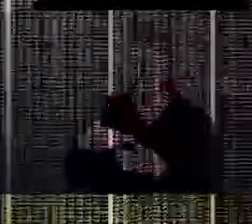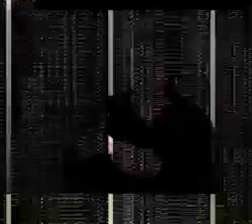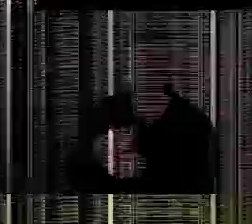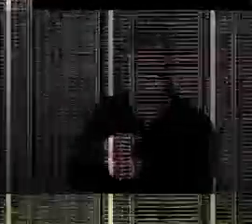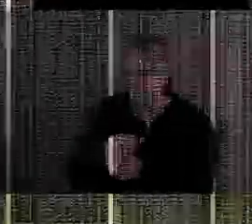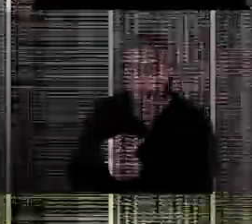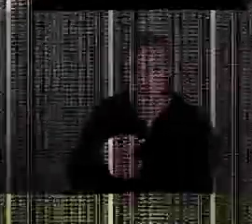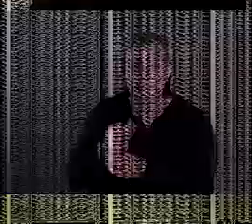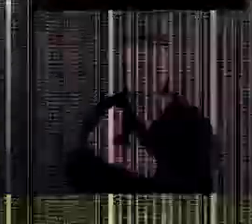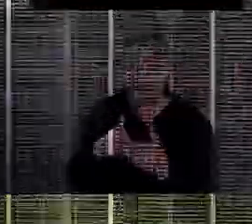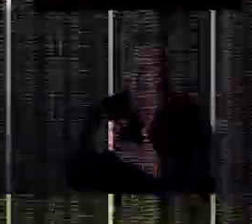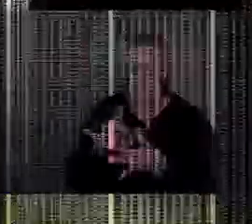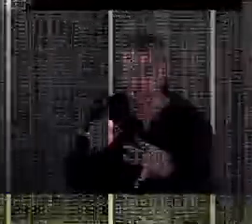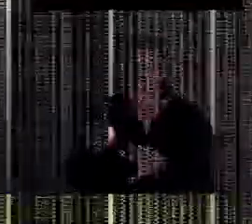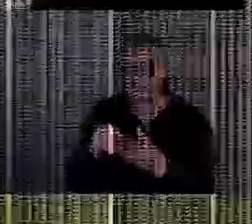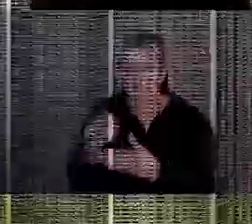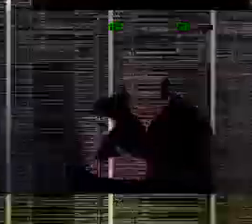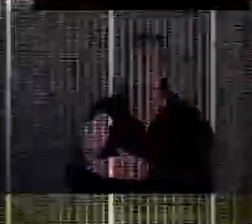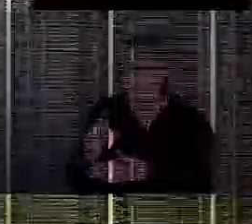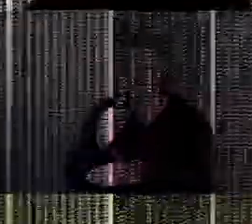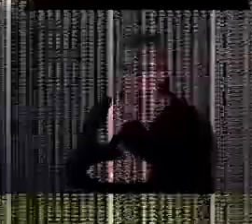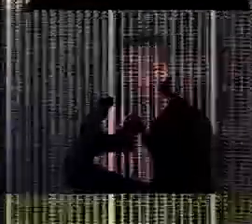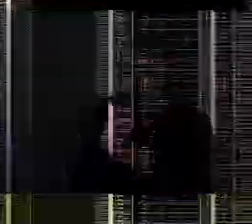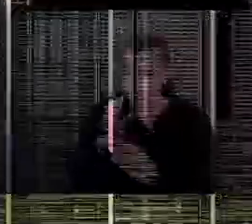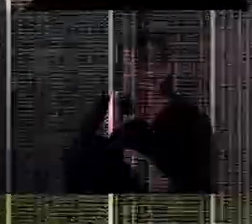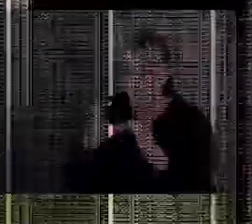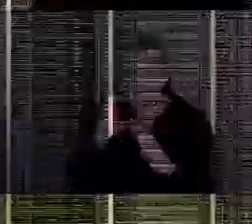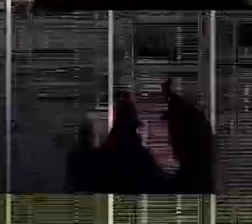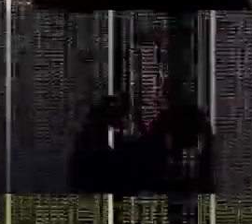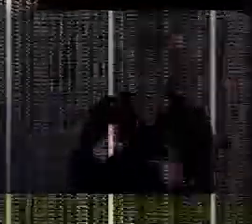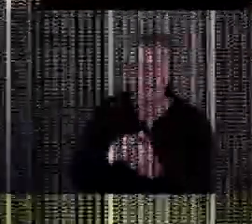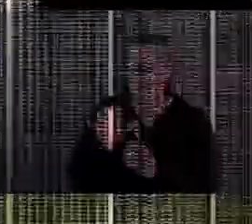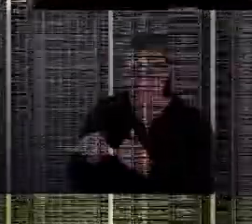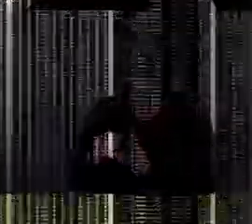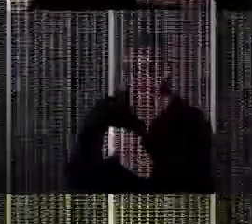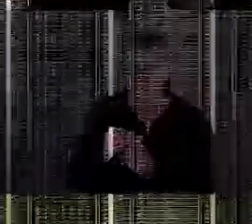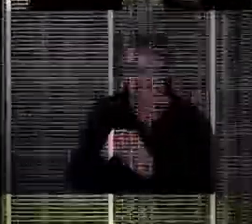a few comments in the chat, some really good conversation running there as well. The first